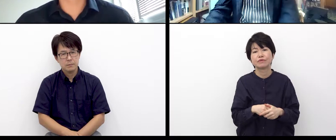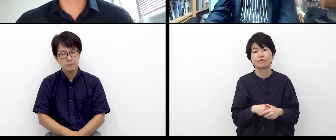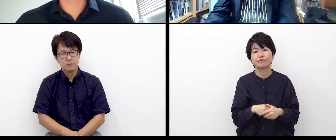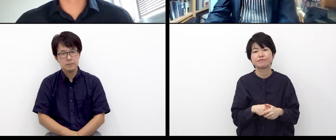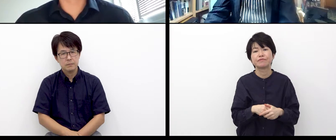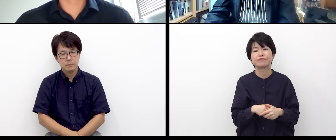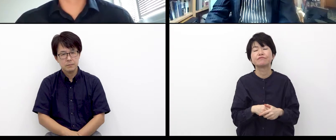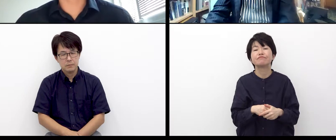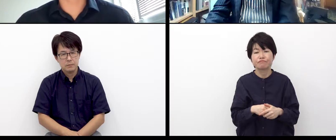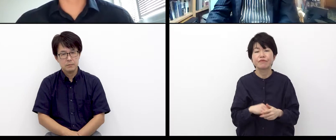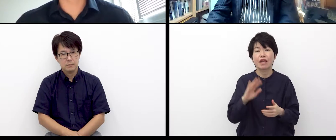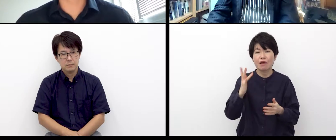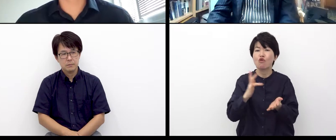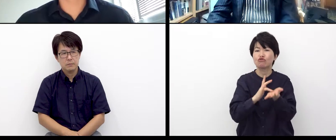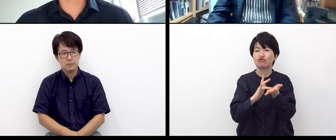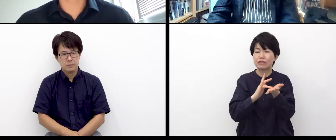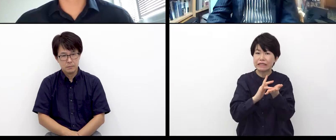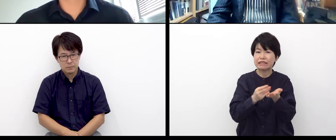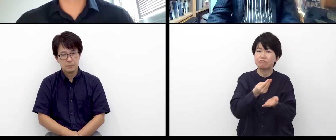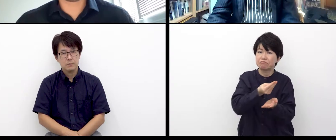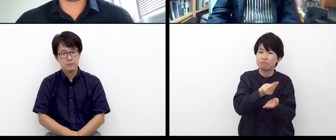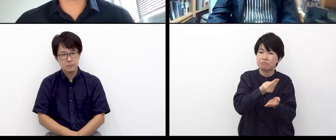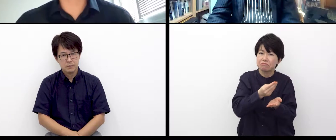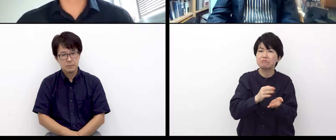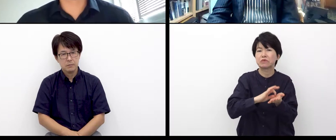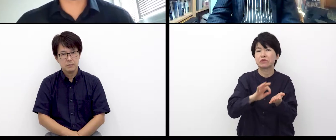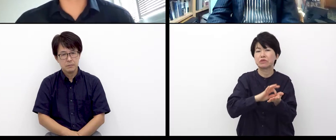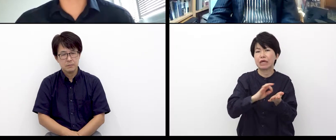We need specialists who can handle each case,